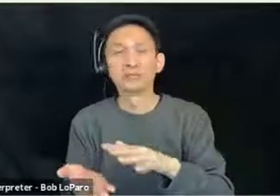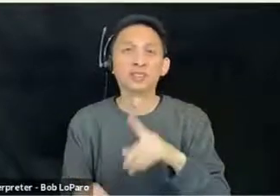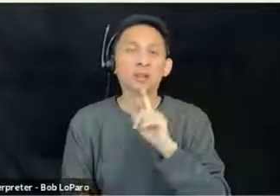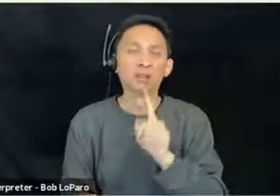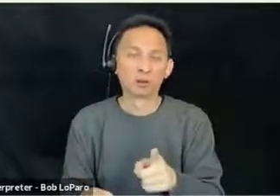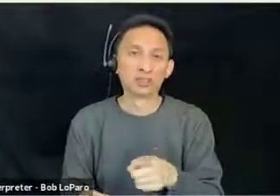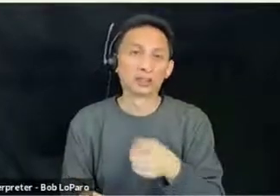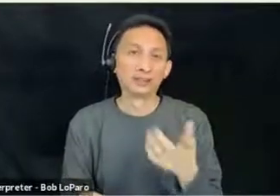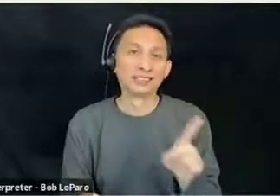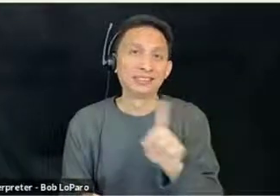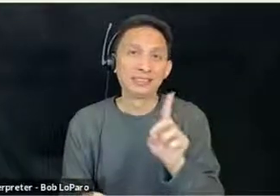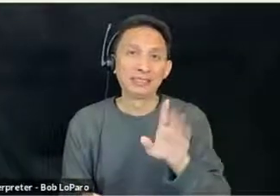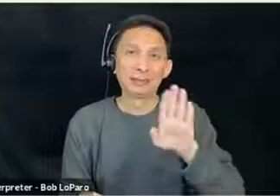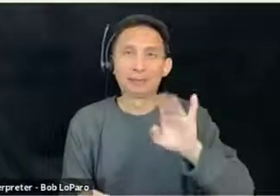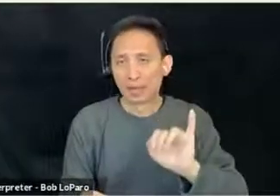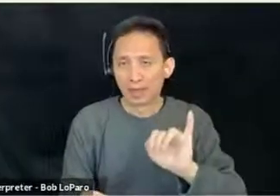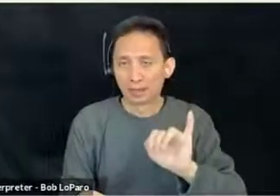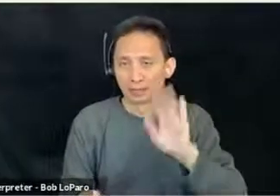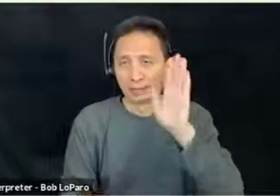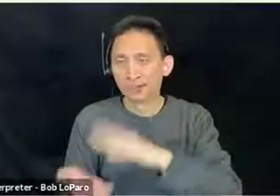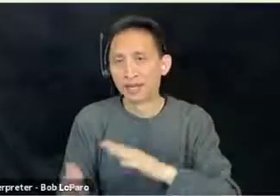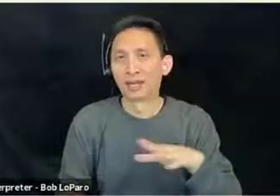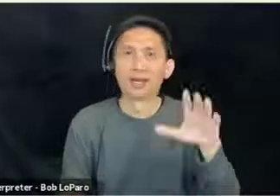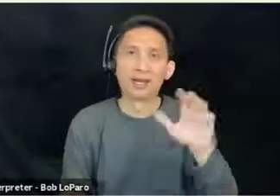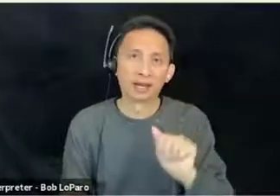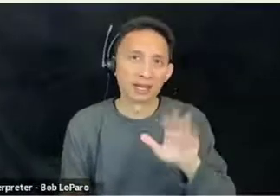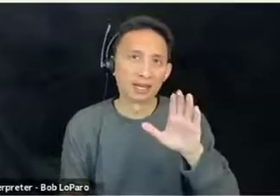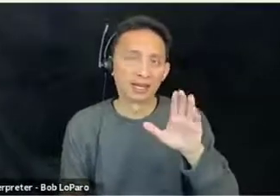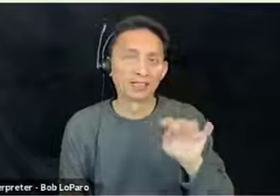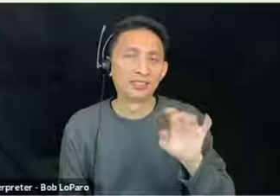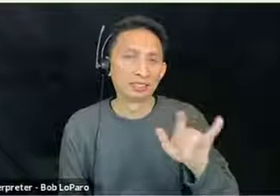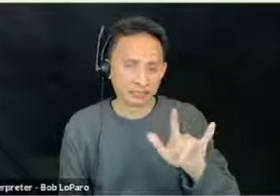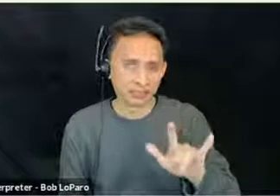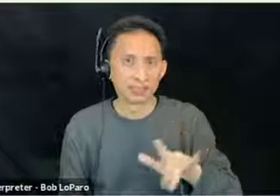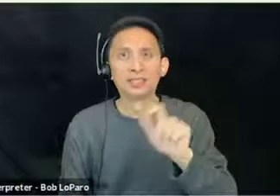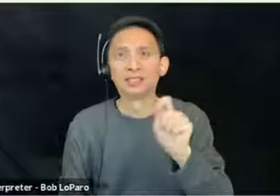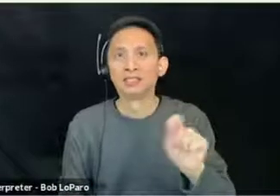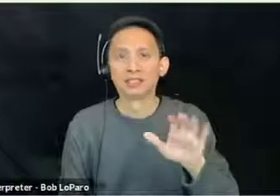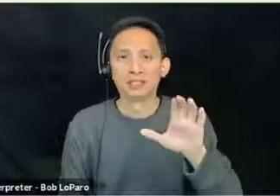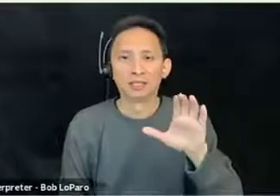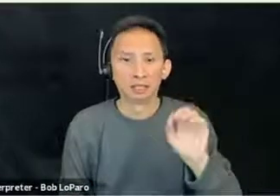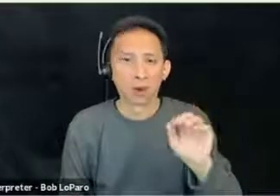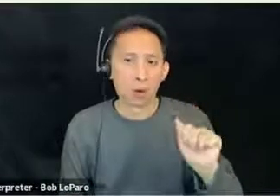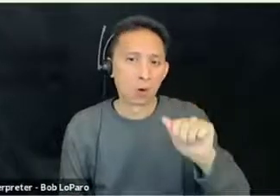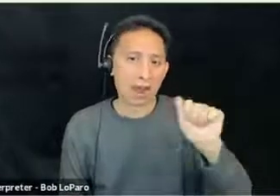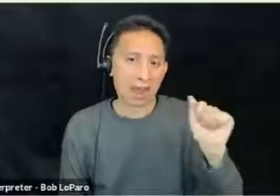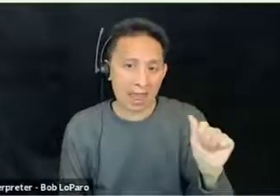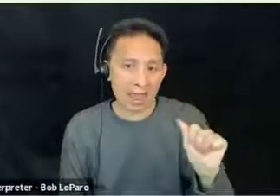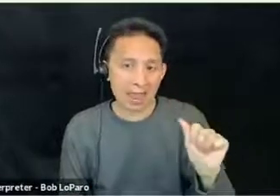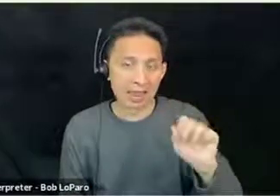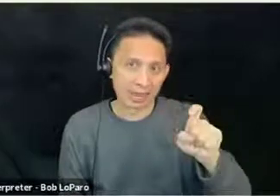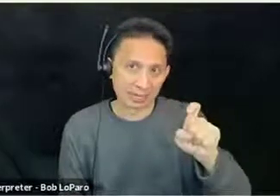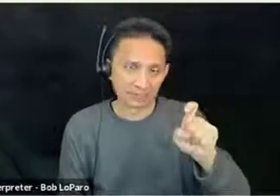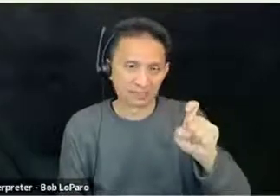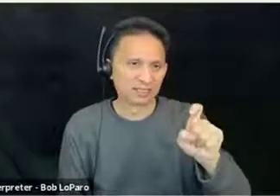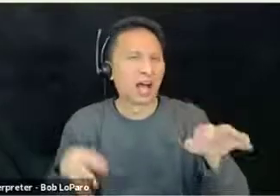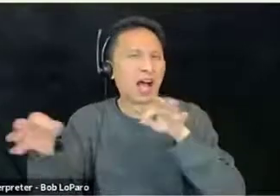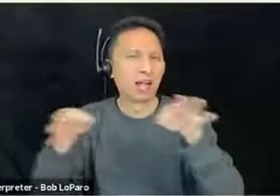and Acyl-CoA oxidase deficiency. I'll talk about those in a subsequent slide as well